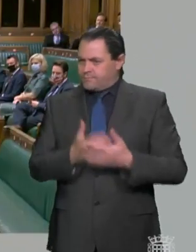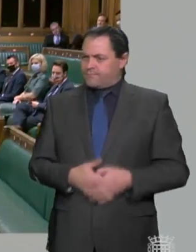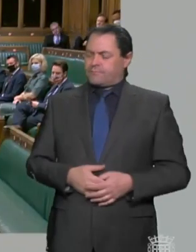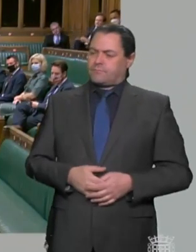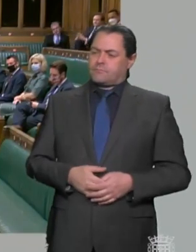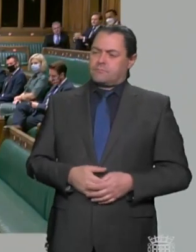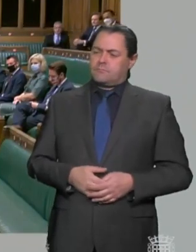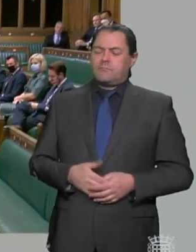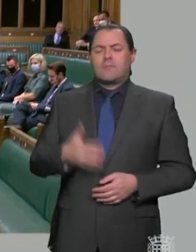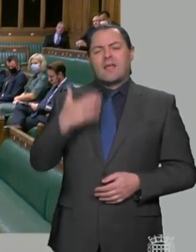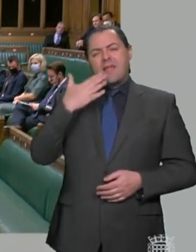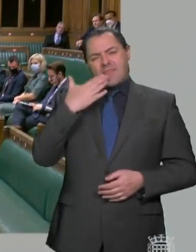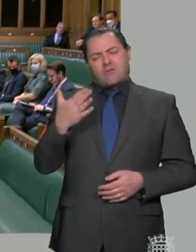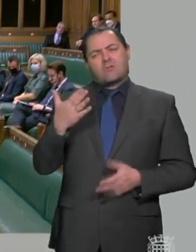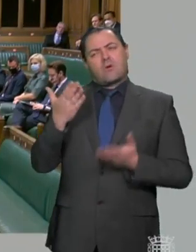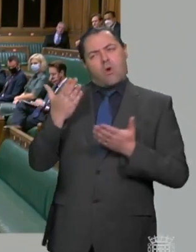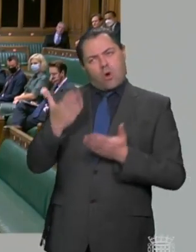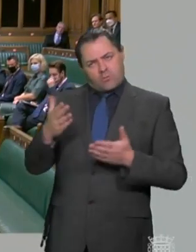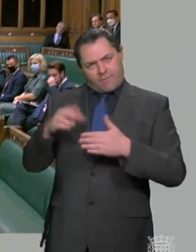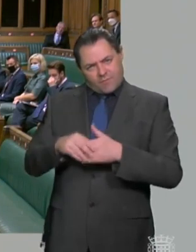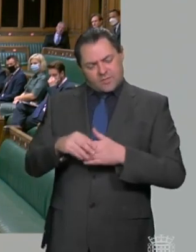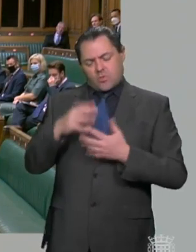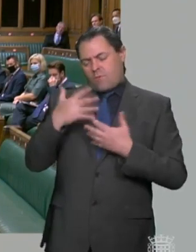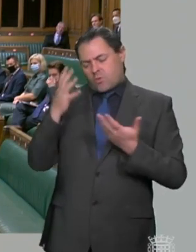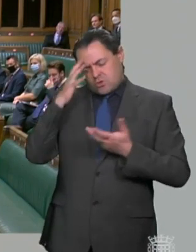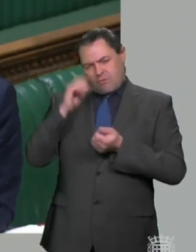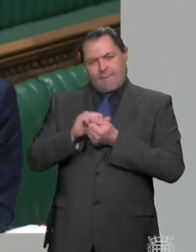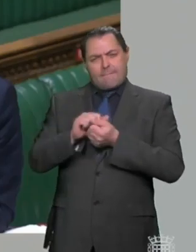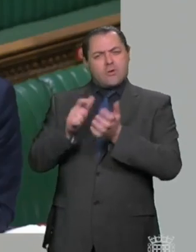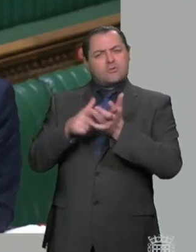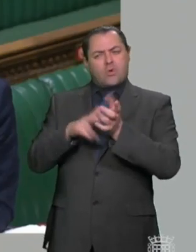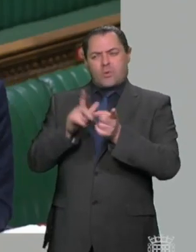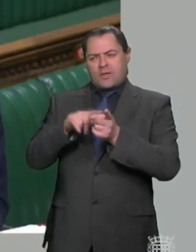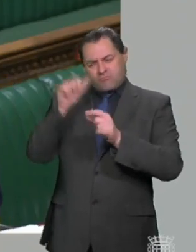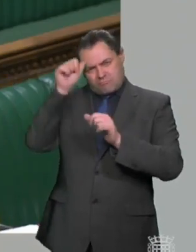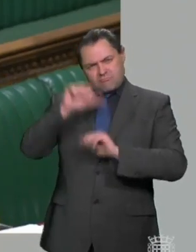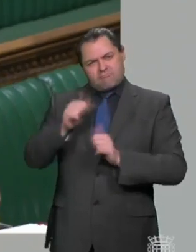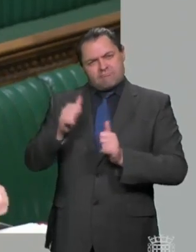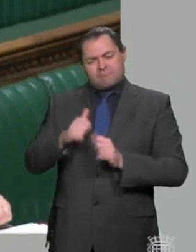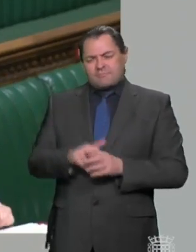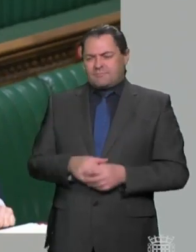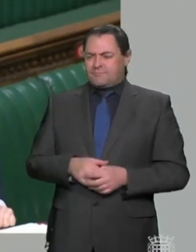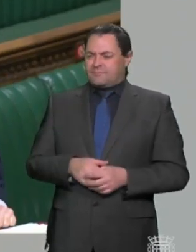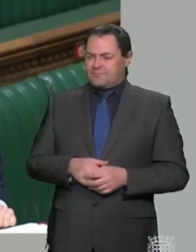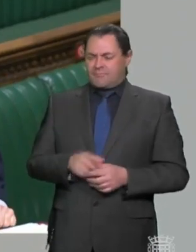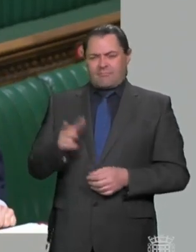I thank my hon. Friend, and of course I remember Tony very well. I remember his incredible campaign